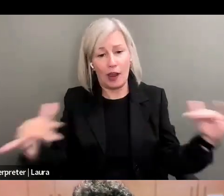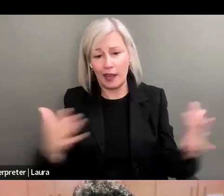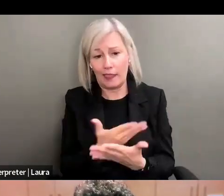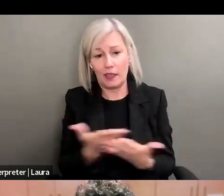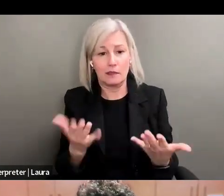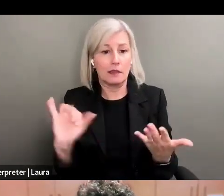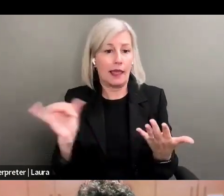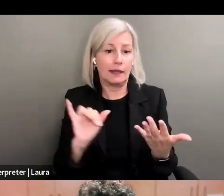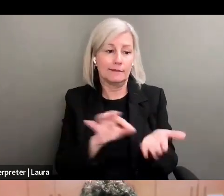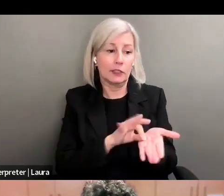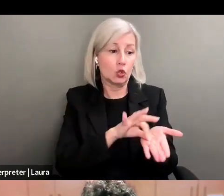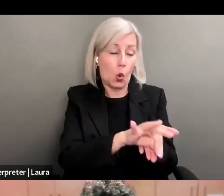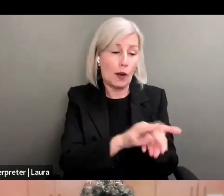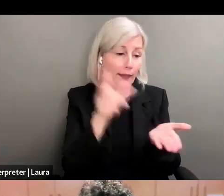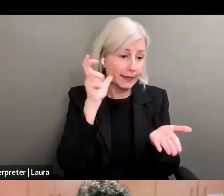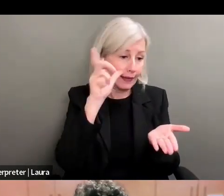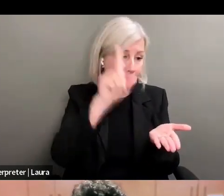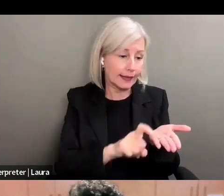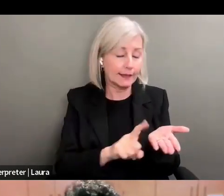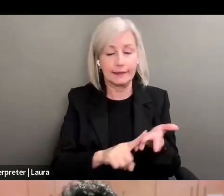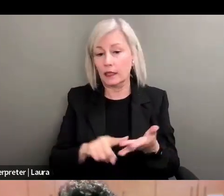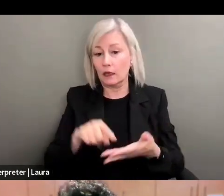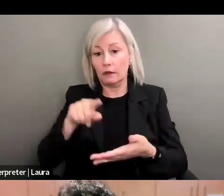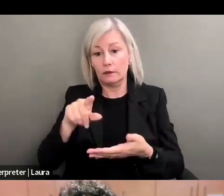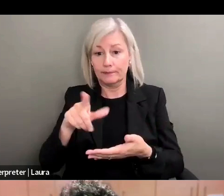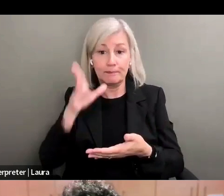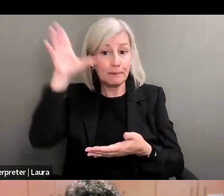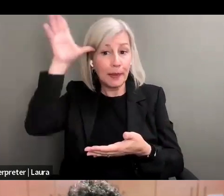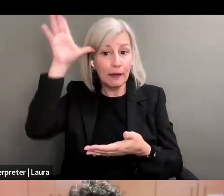scored listening task to a questionnaire that's filled out by parents or teachers.